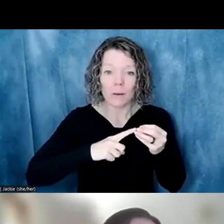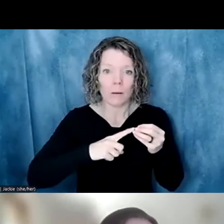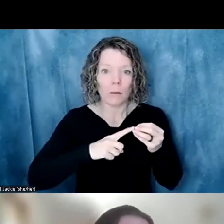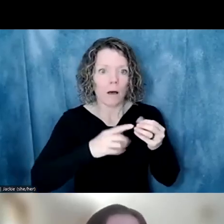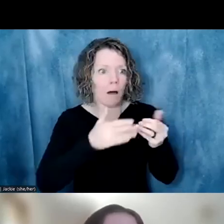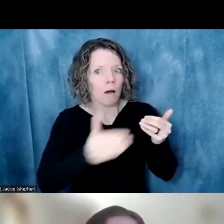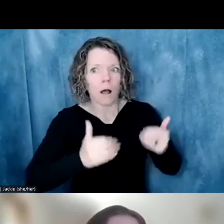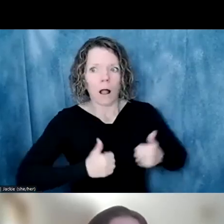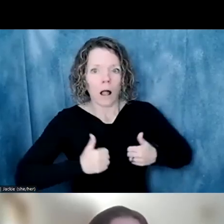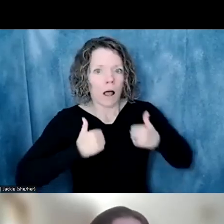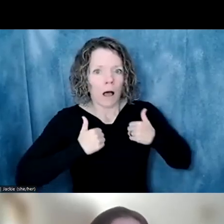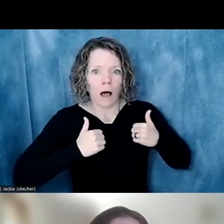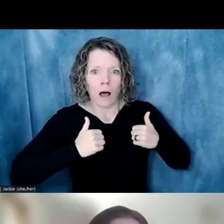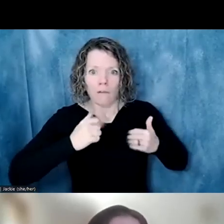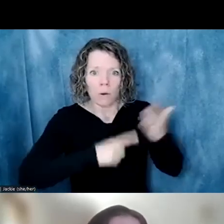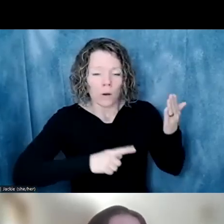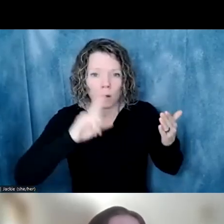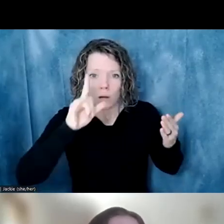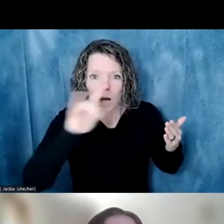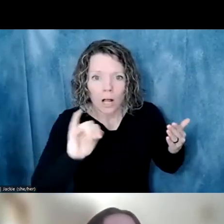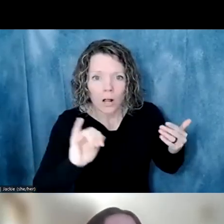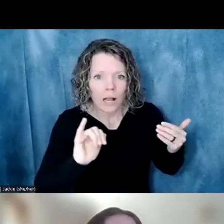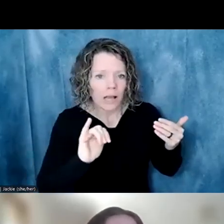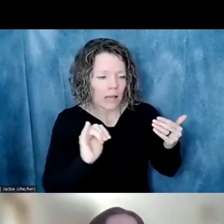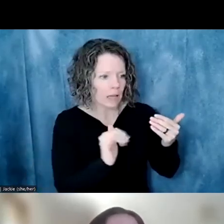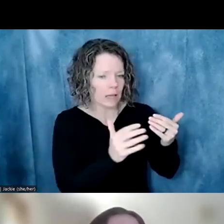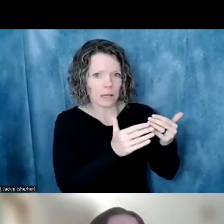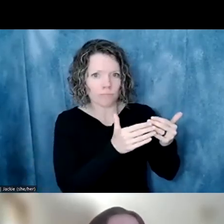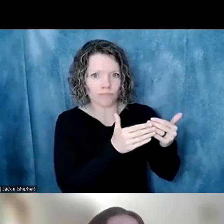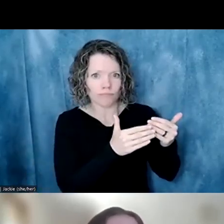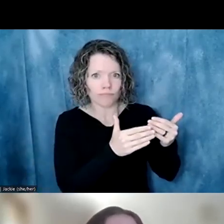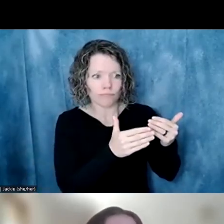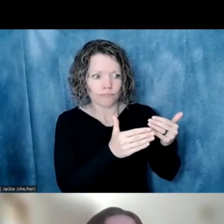is possible and sees as potential, but also what the person receiving those services sees